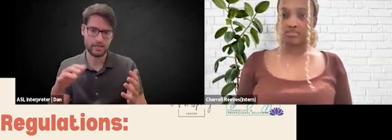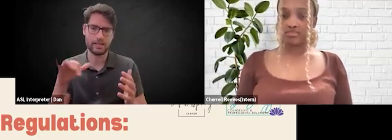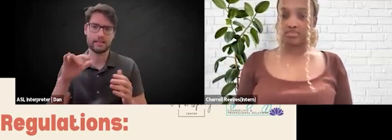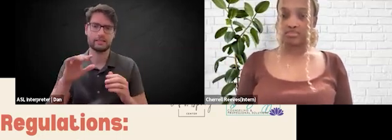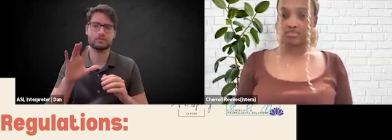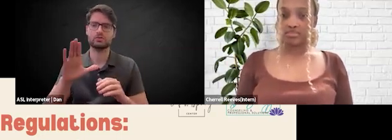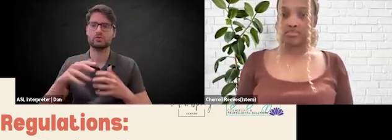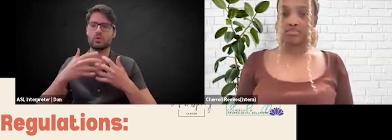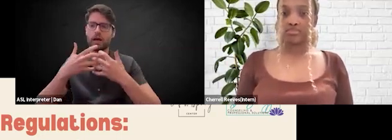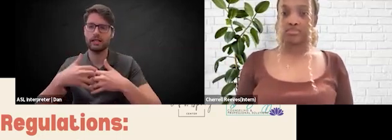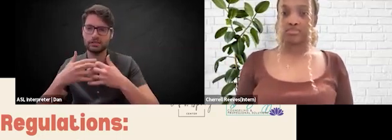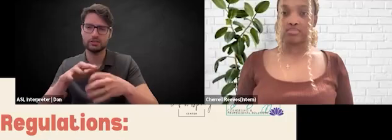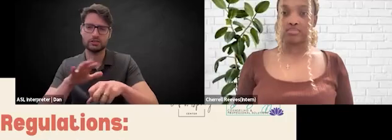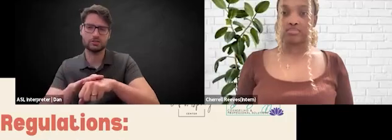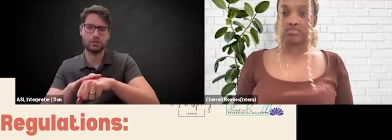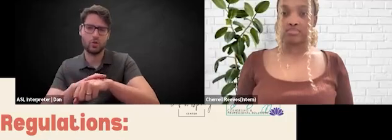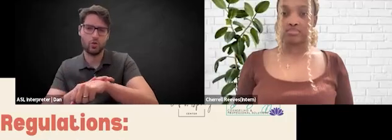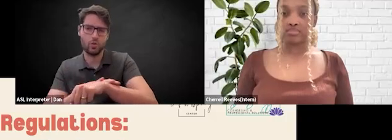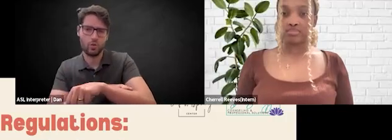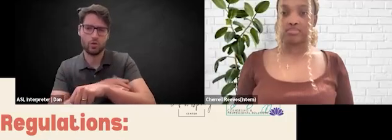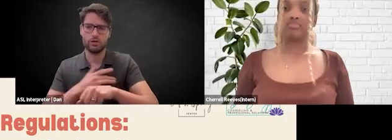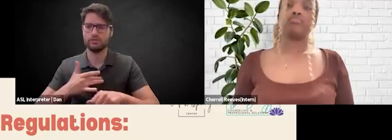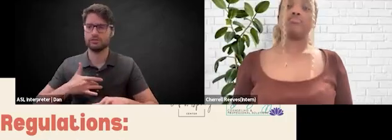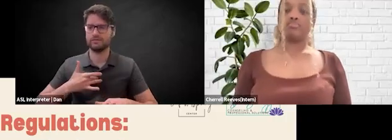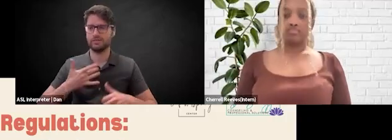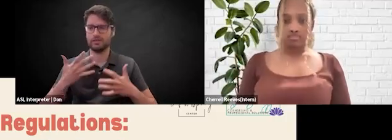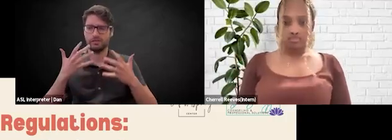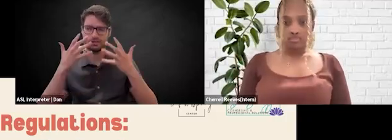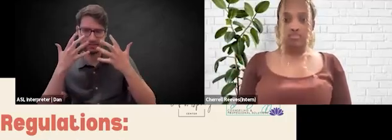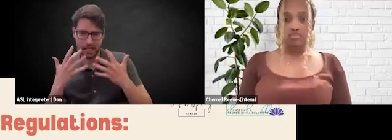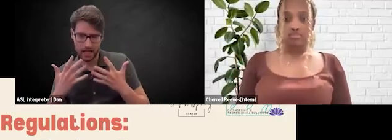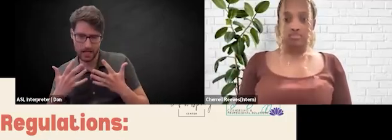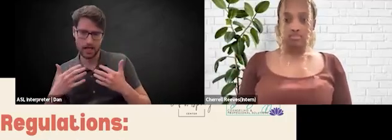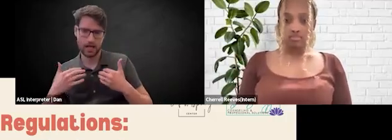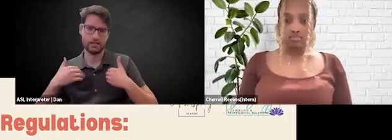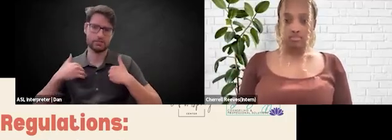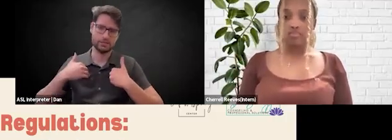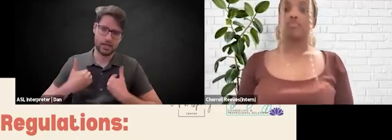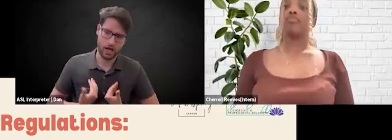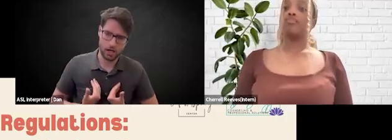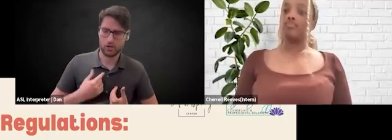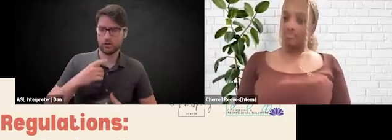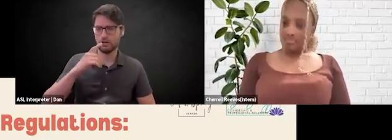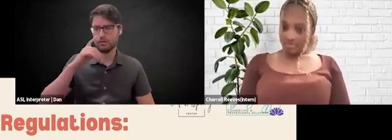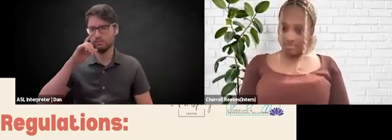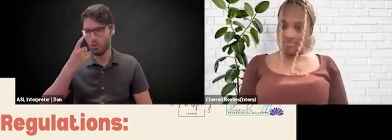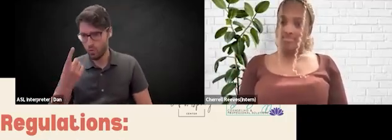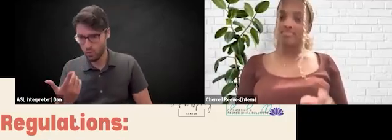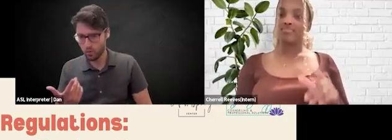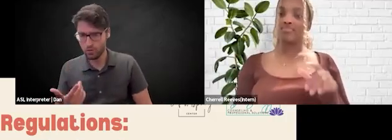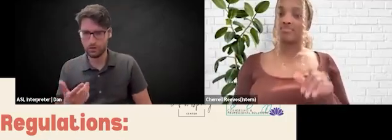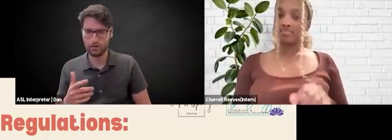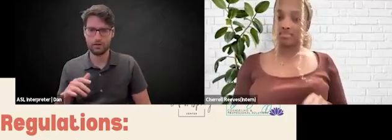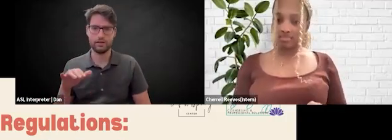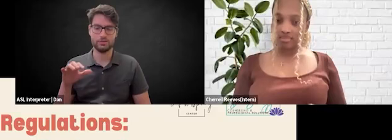You may feel sad, tired, or bored. And so what Cherrell is asking is, like,